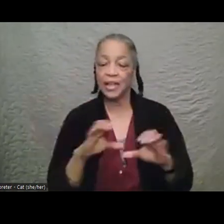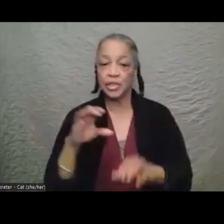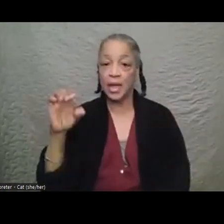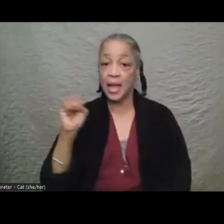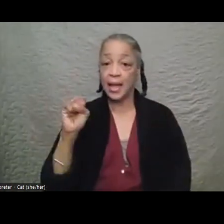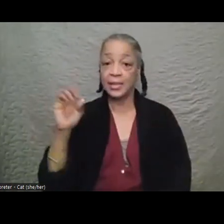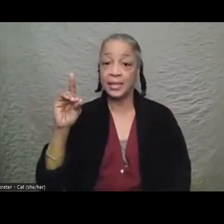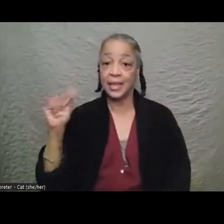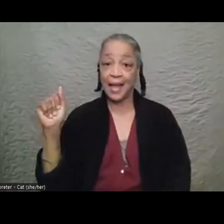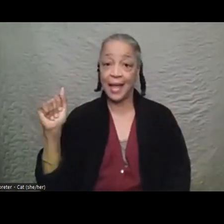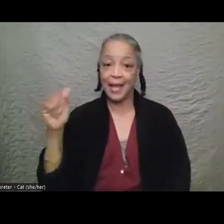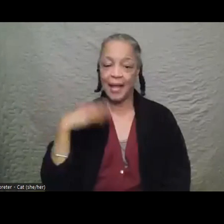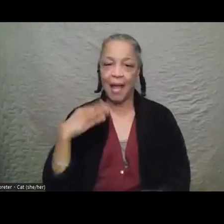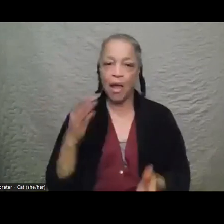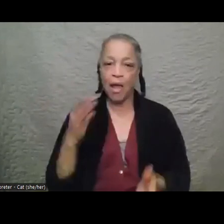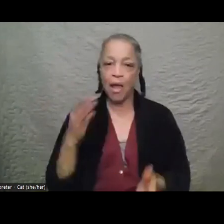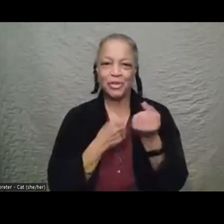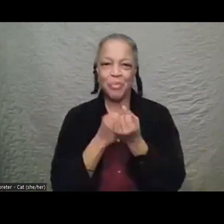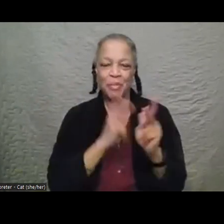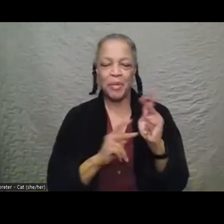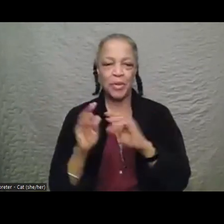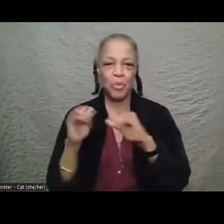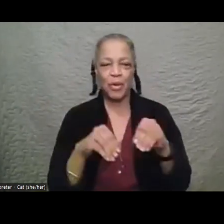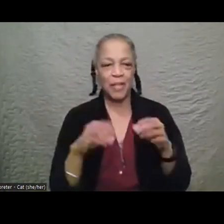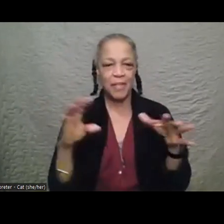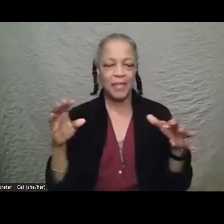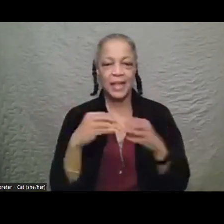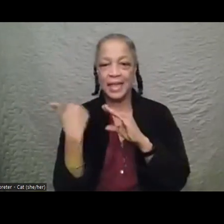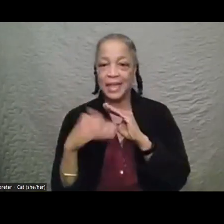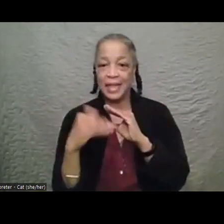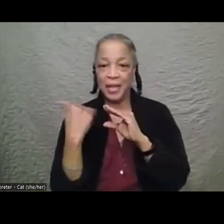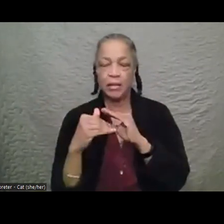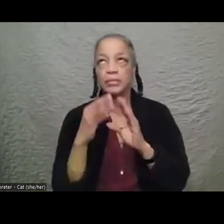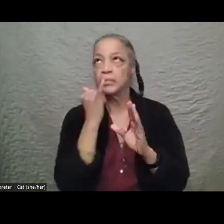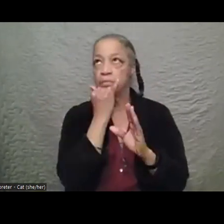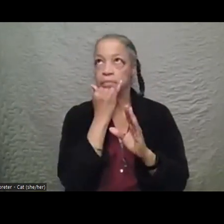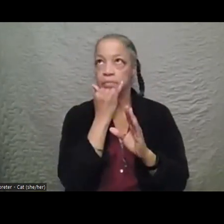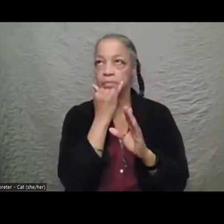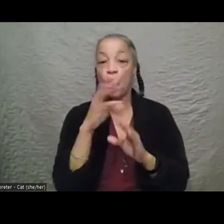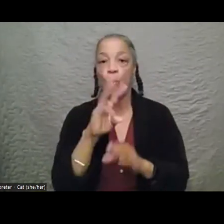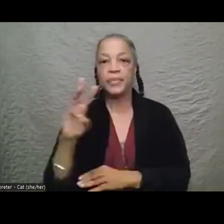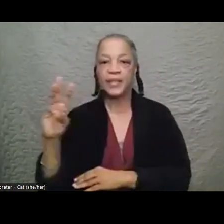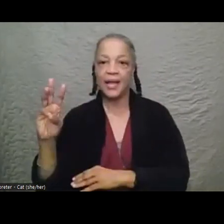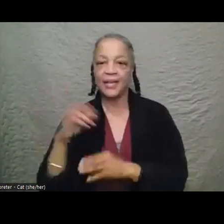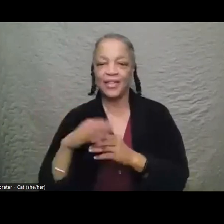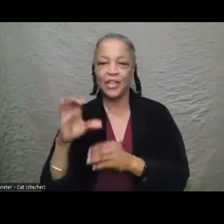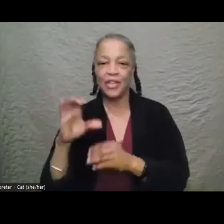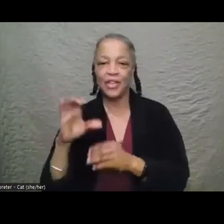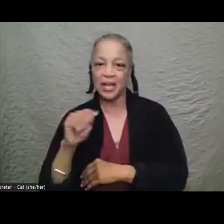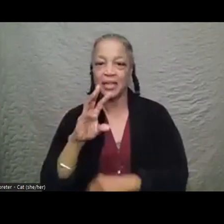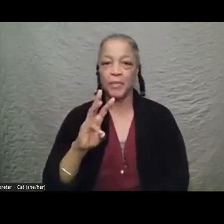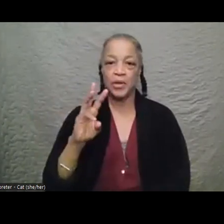support folks to put the website in the chat, it is www.